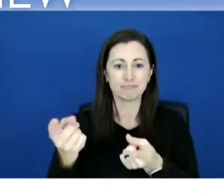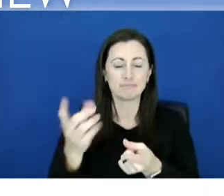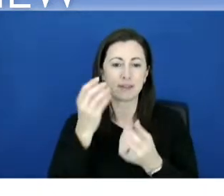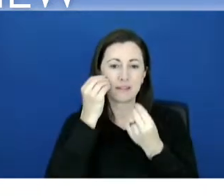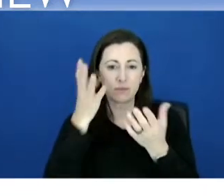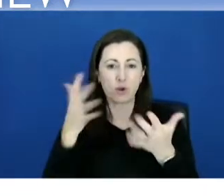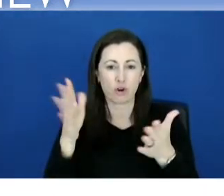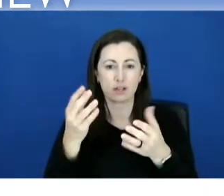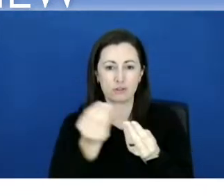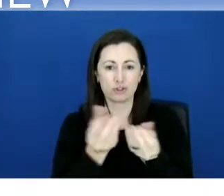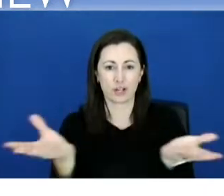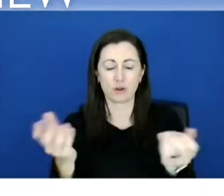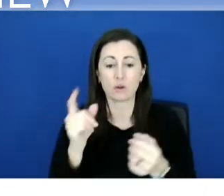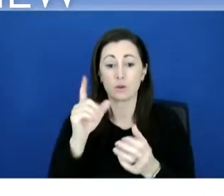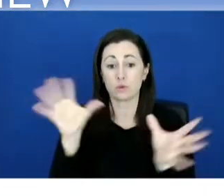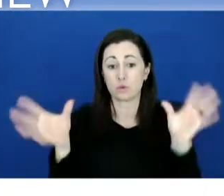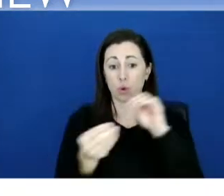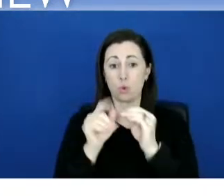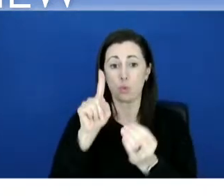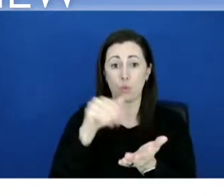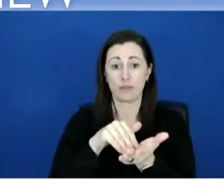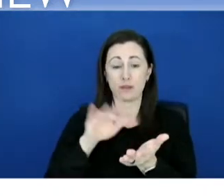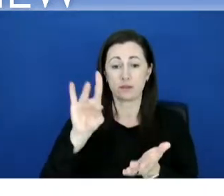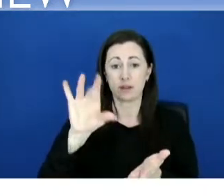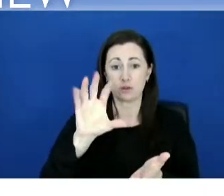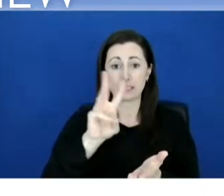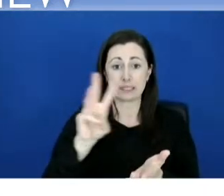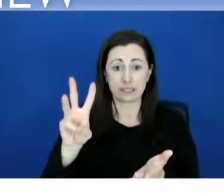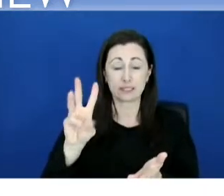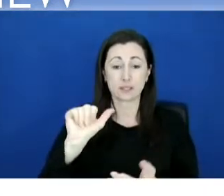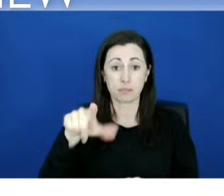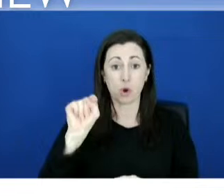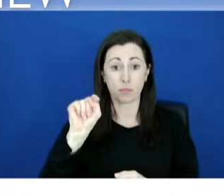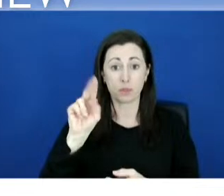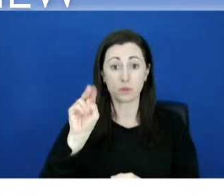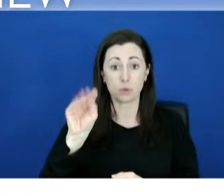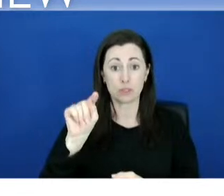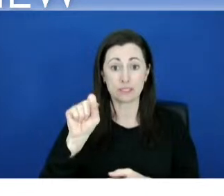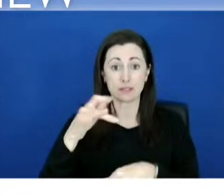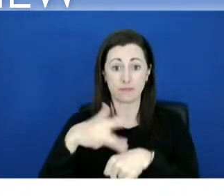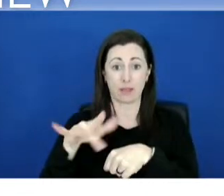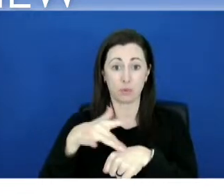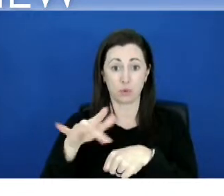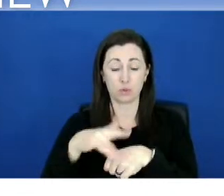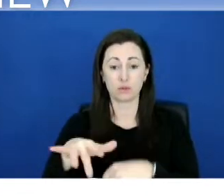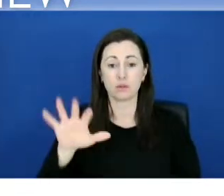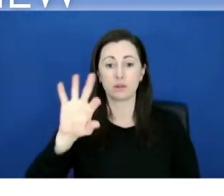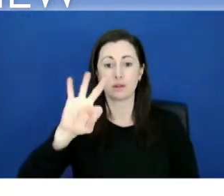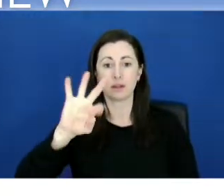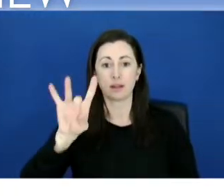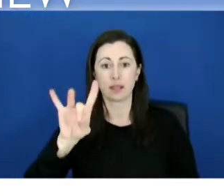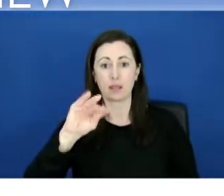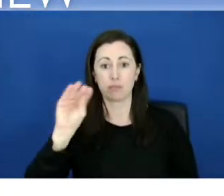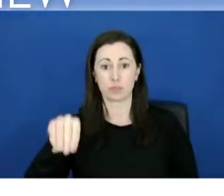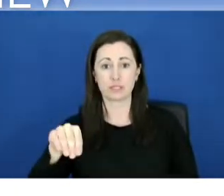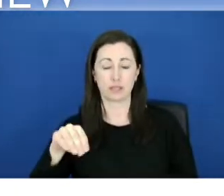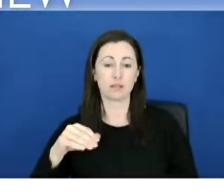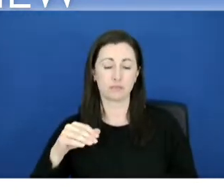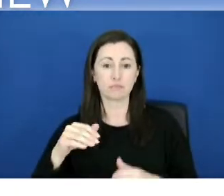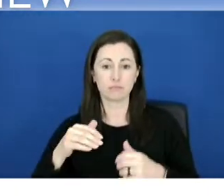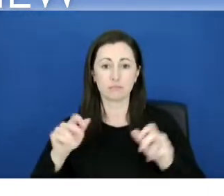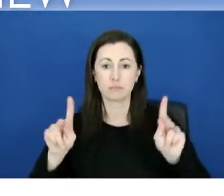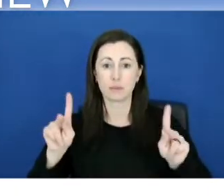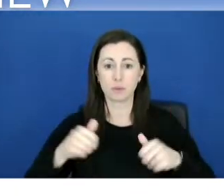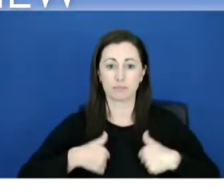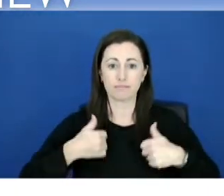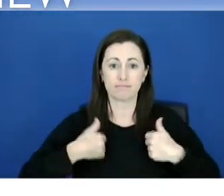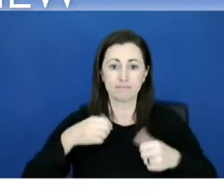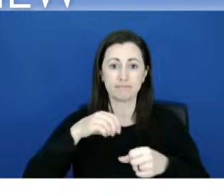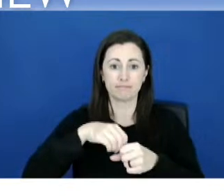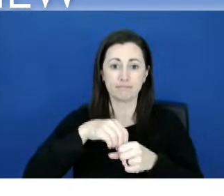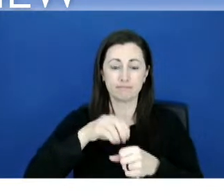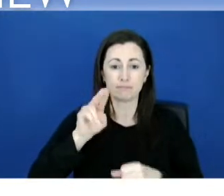THE INFORMATION THAT I'VE